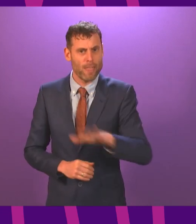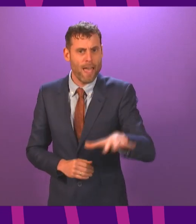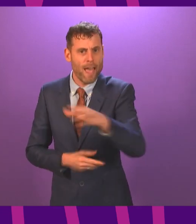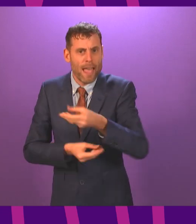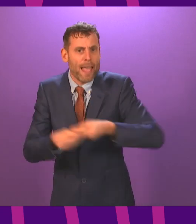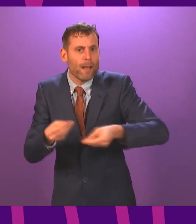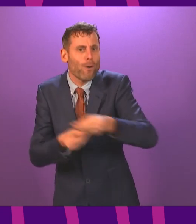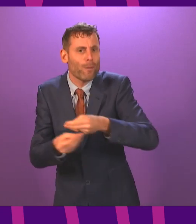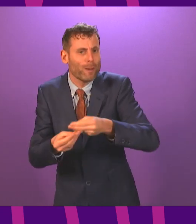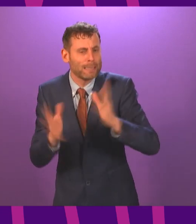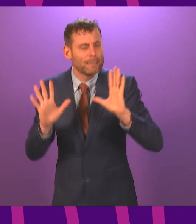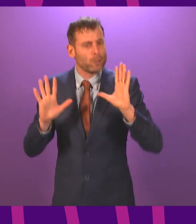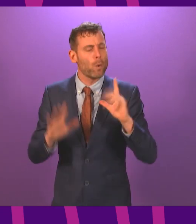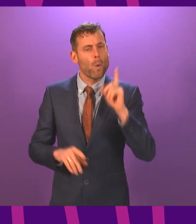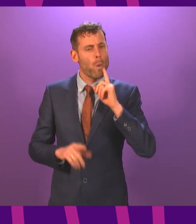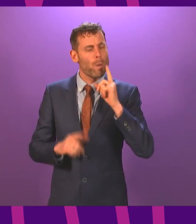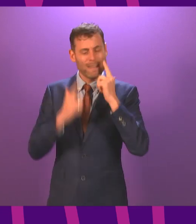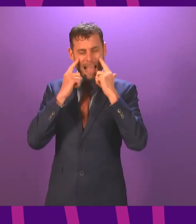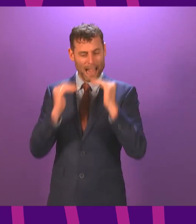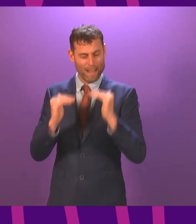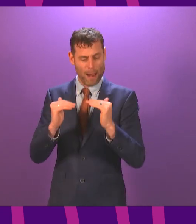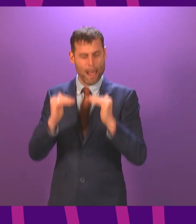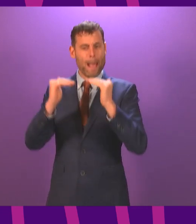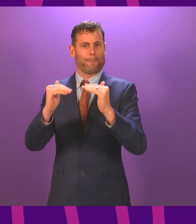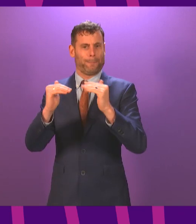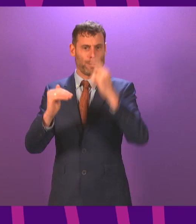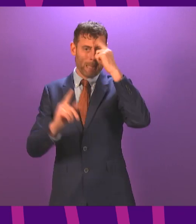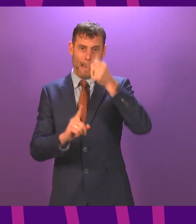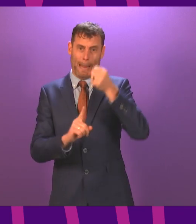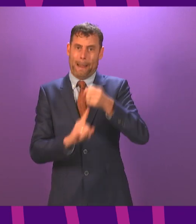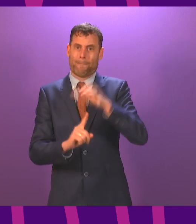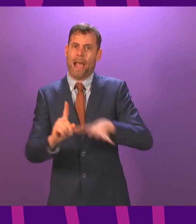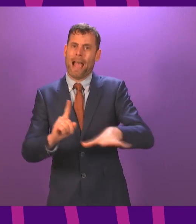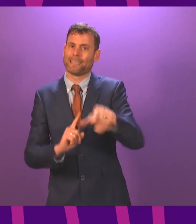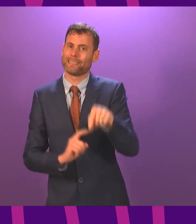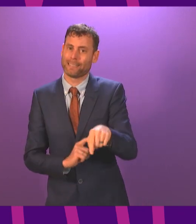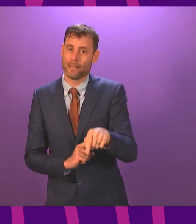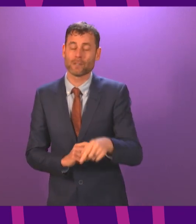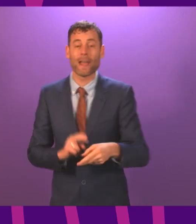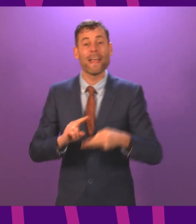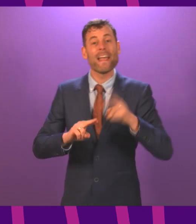await that further analysis before reaching a firm conclusion. If the information justifies